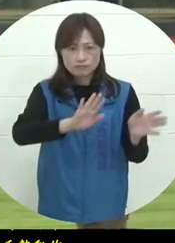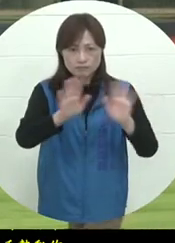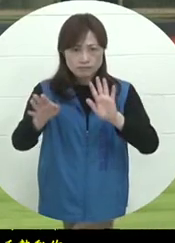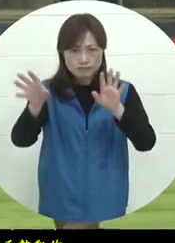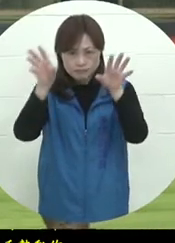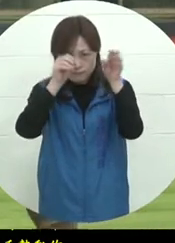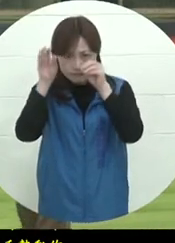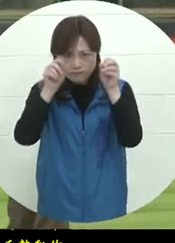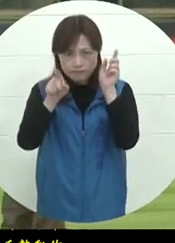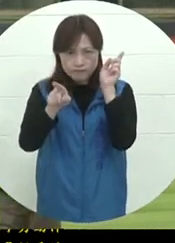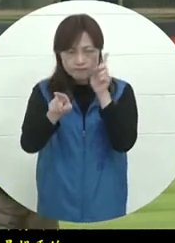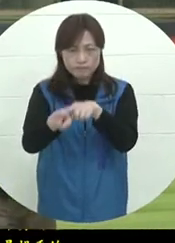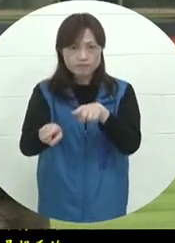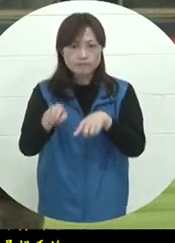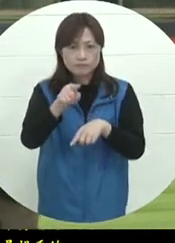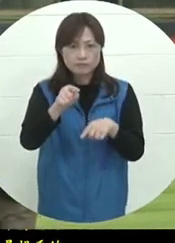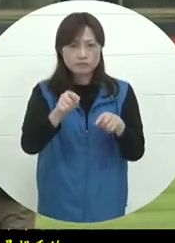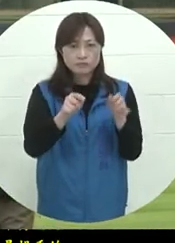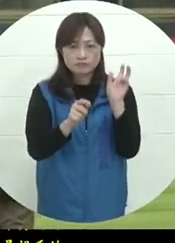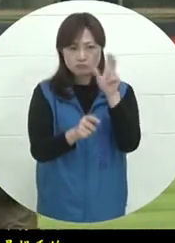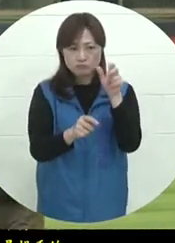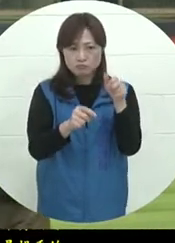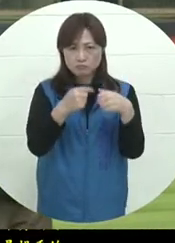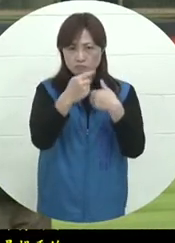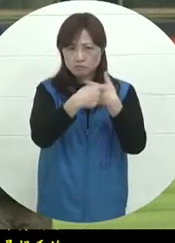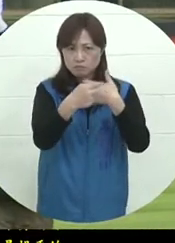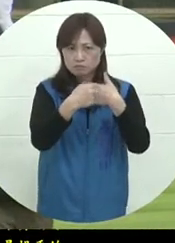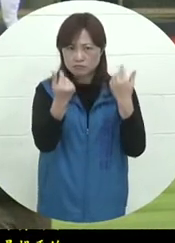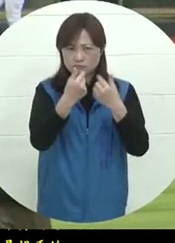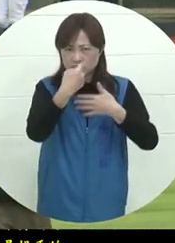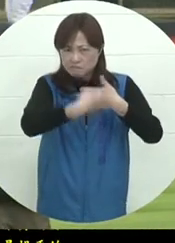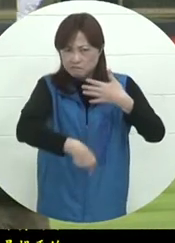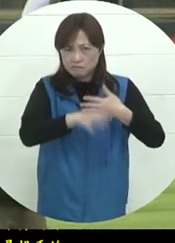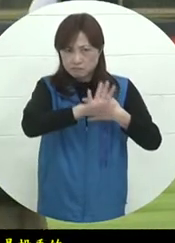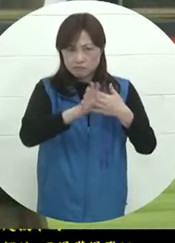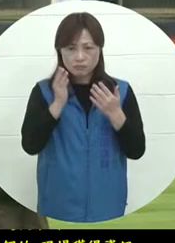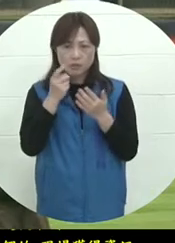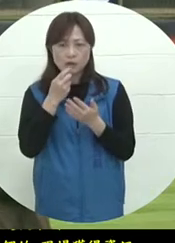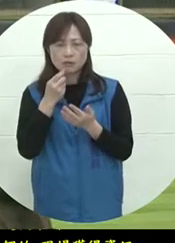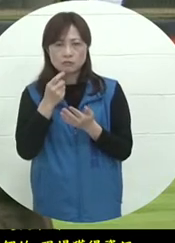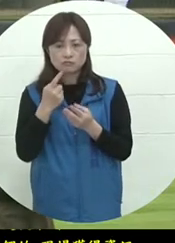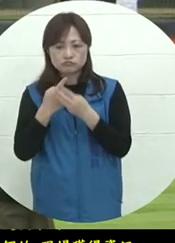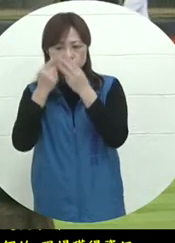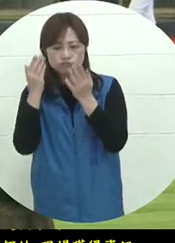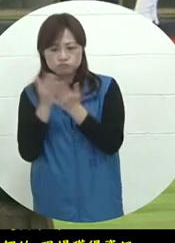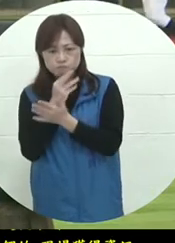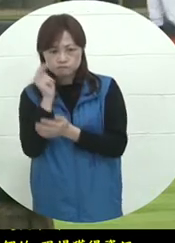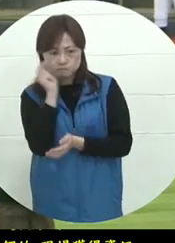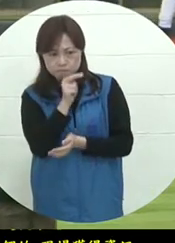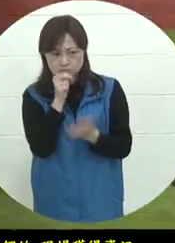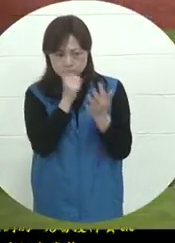Is there any injury to the pitcher's hand ? So the referee has discovered it. Oh, yes. They were asked to